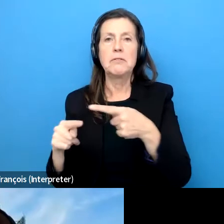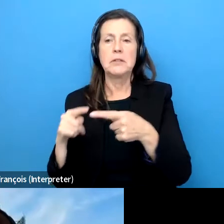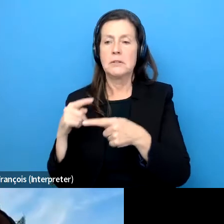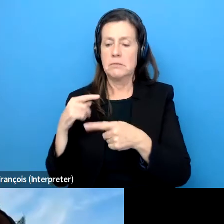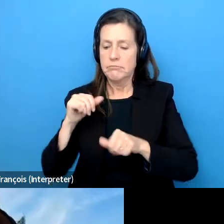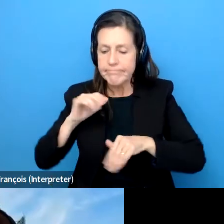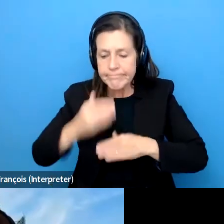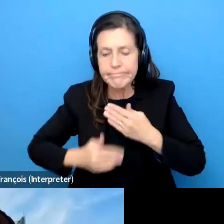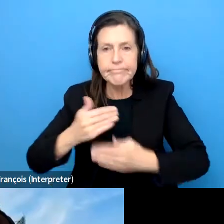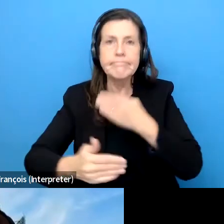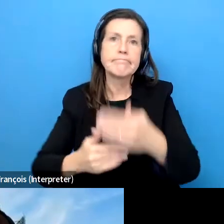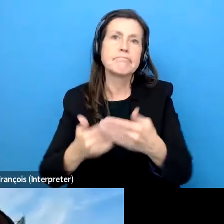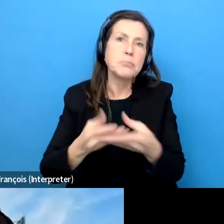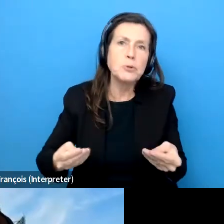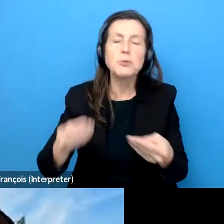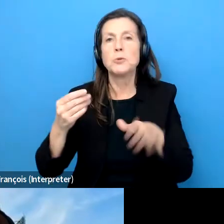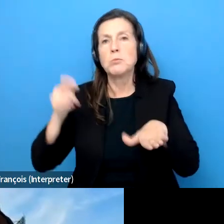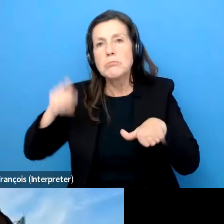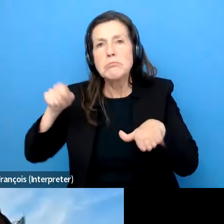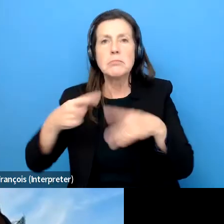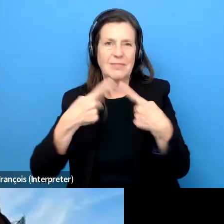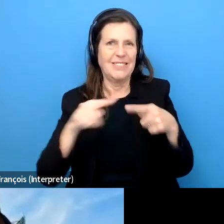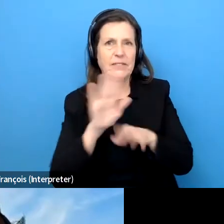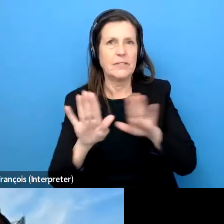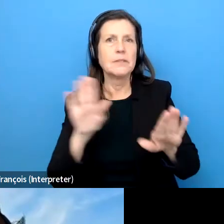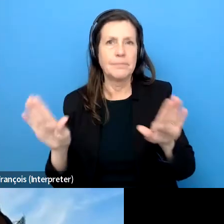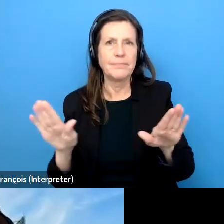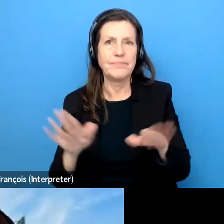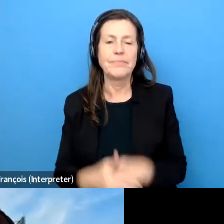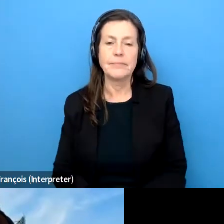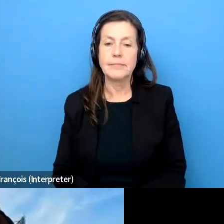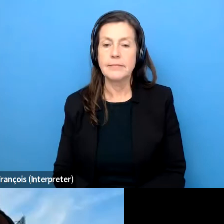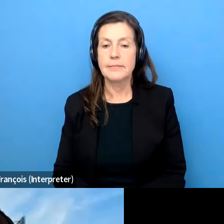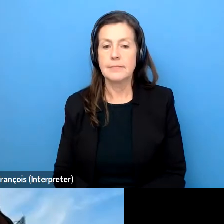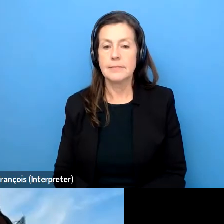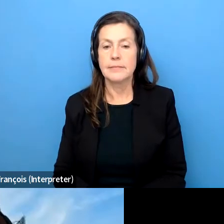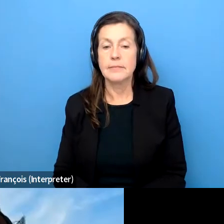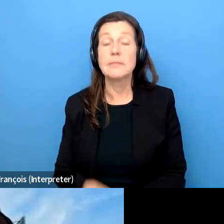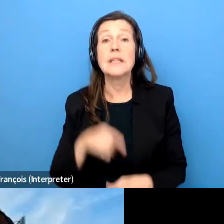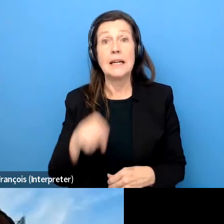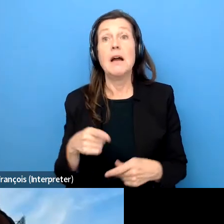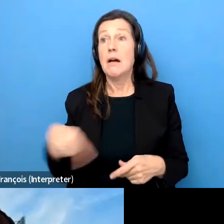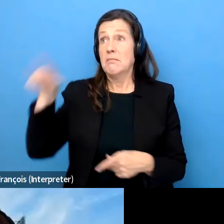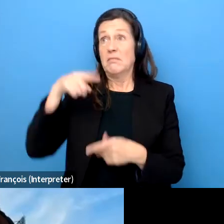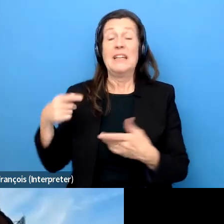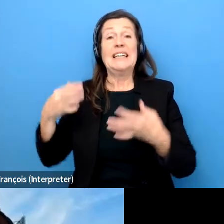The European decision-makers can play a role in tackling all forms of institution-related trafficking too.